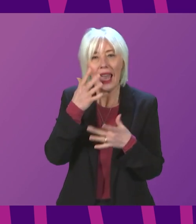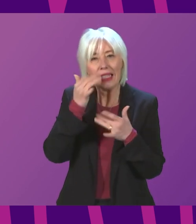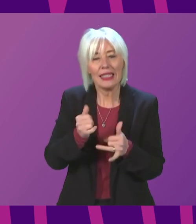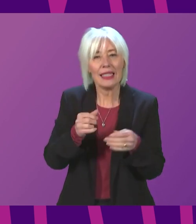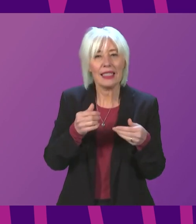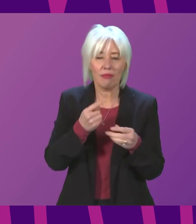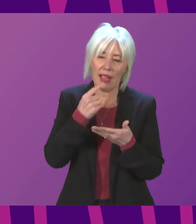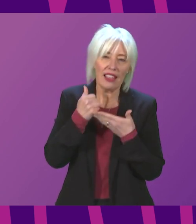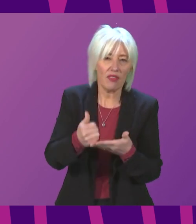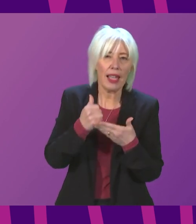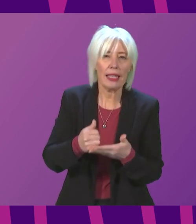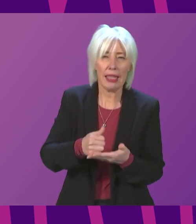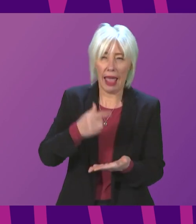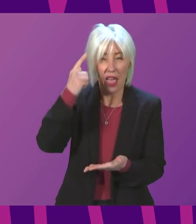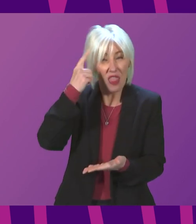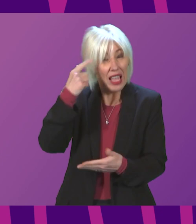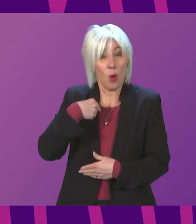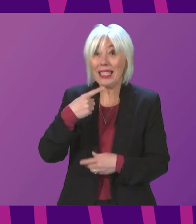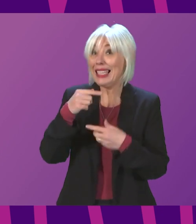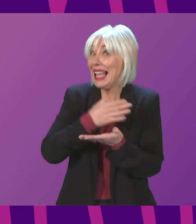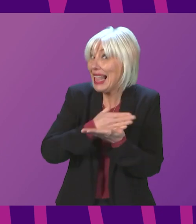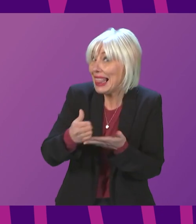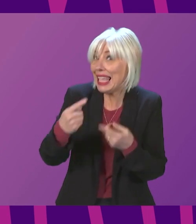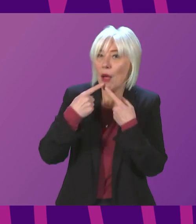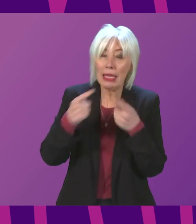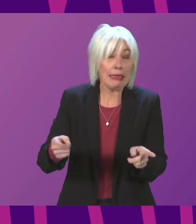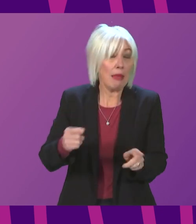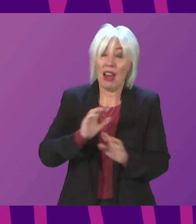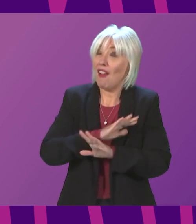I made this point clear in my statement, but if I did not, let me repeat it. If you have